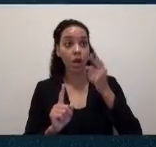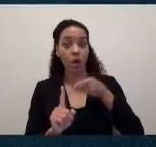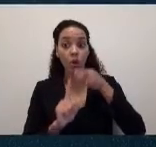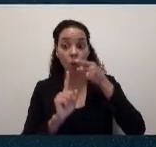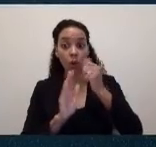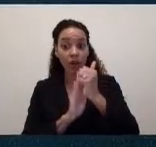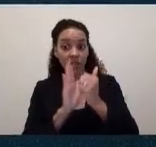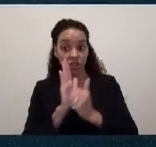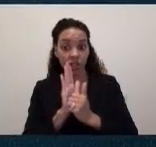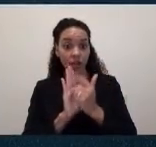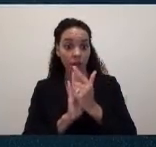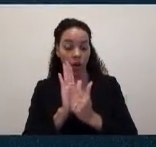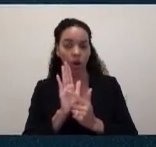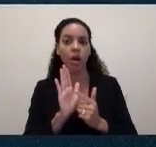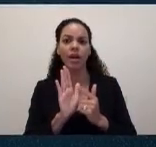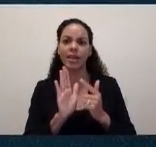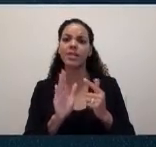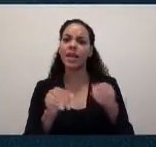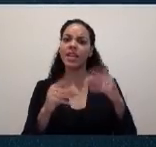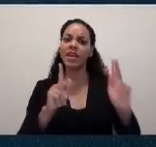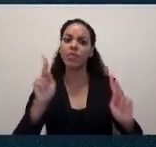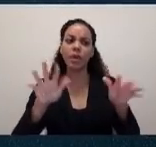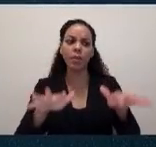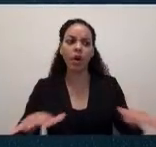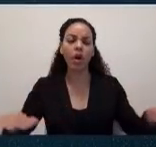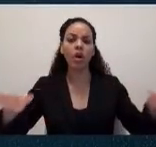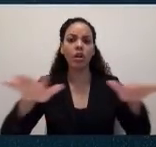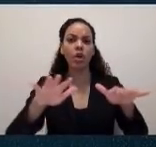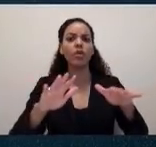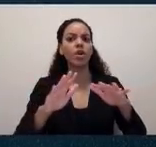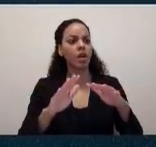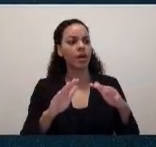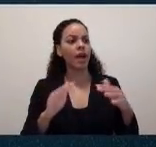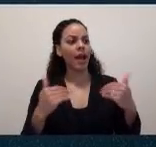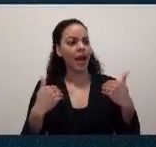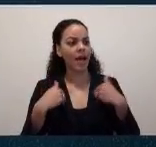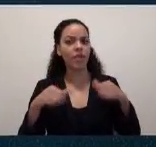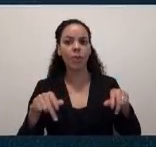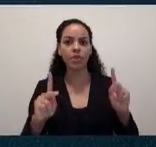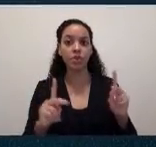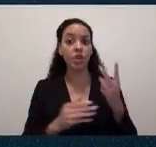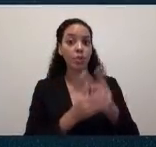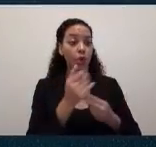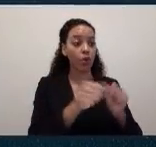a meaningful opportunity to both work and care for their families.